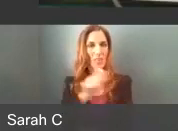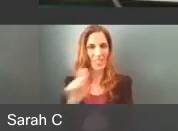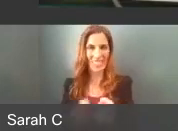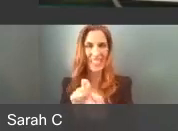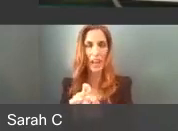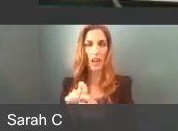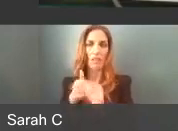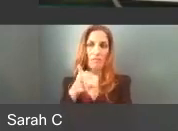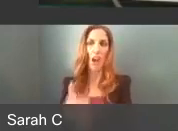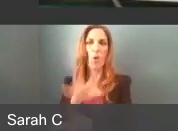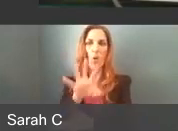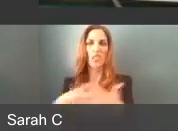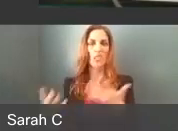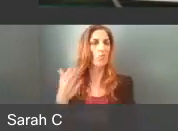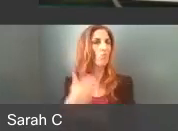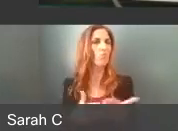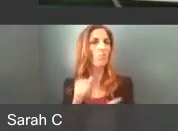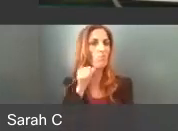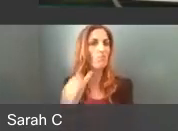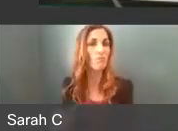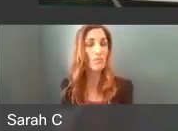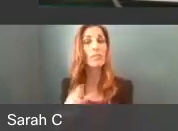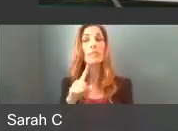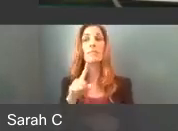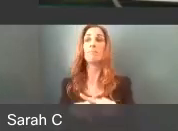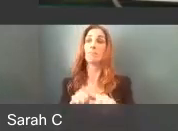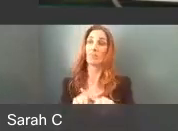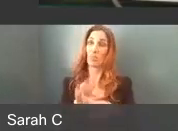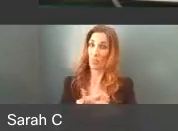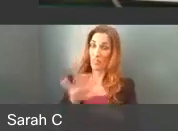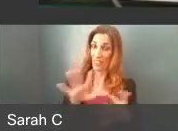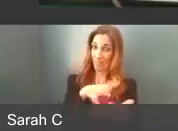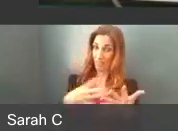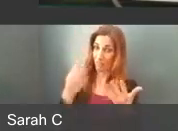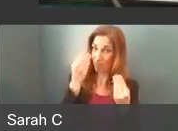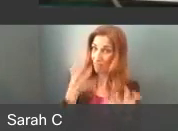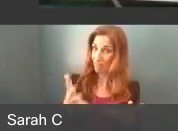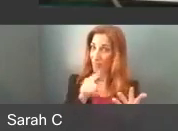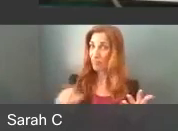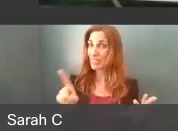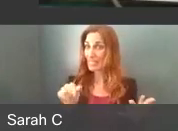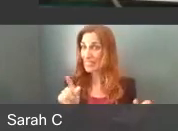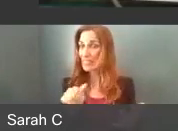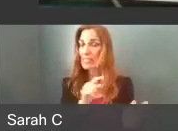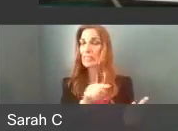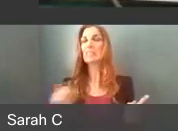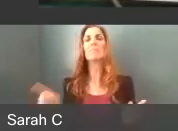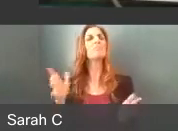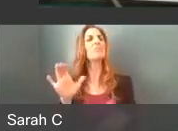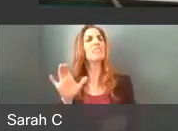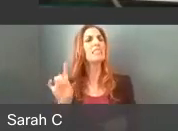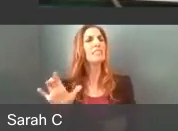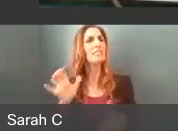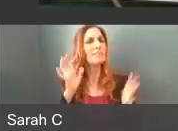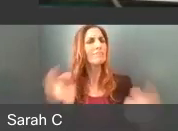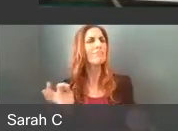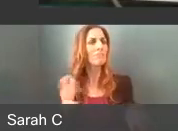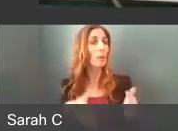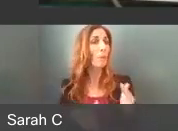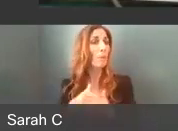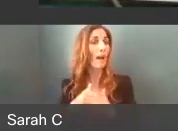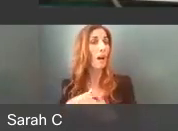so based on that data, the CDC has determined that there is a maximum of 42 days,